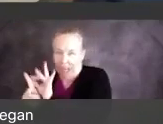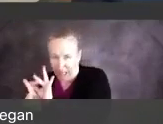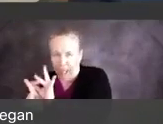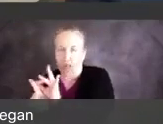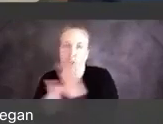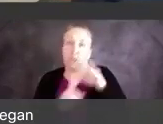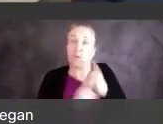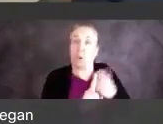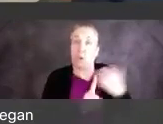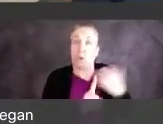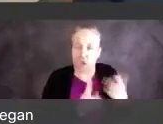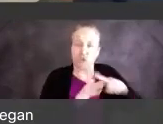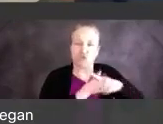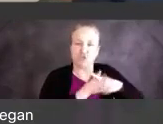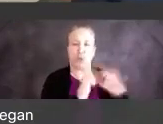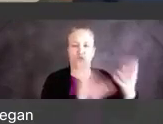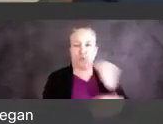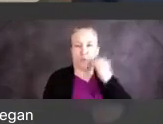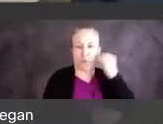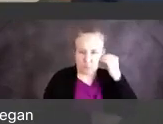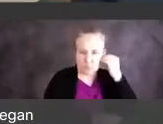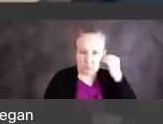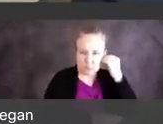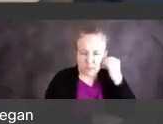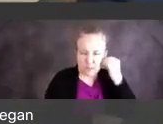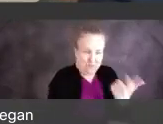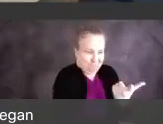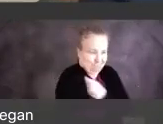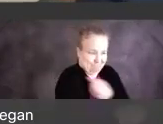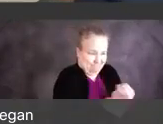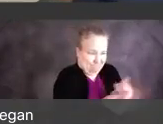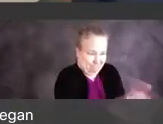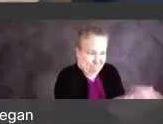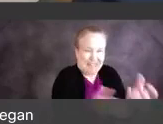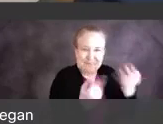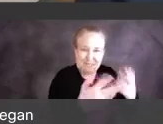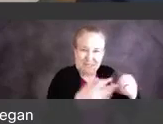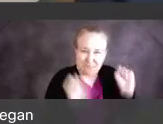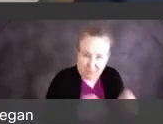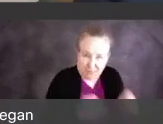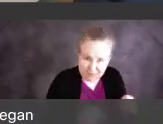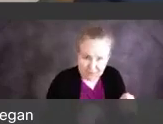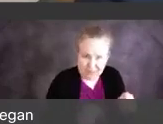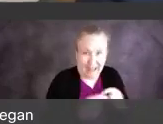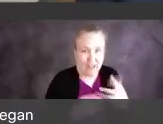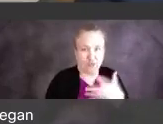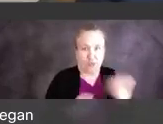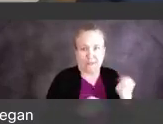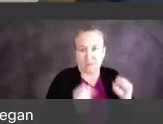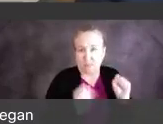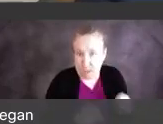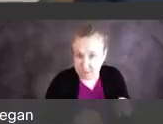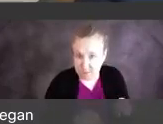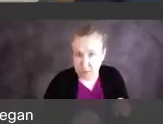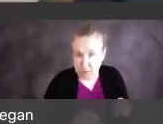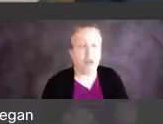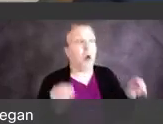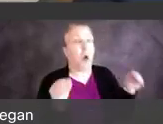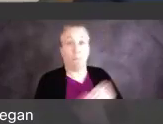so that we can get as many people vaccinated as quickly as possible. As we get more vaccine, we are